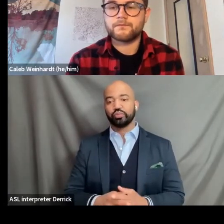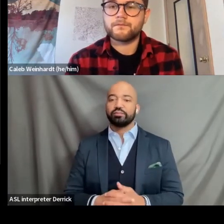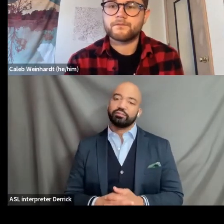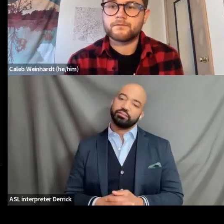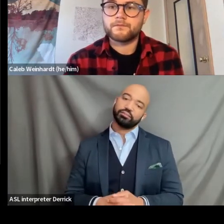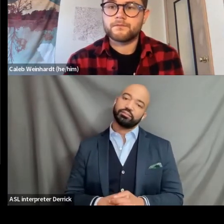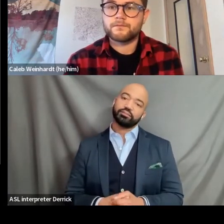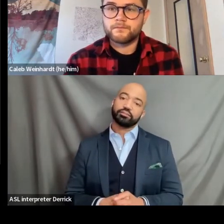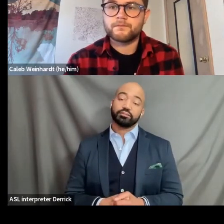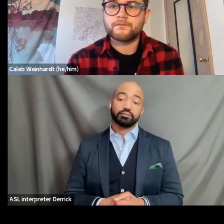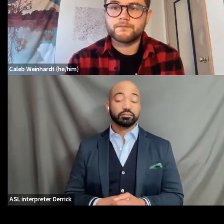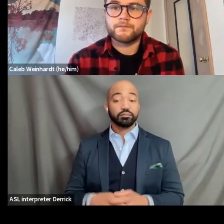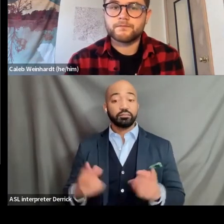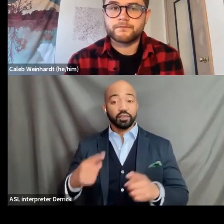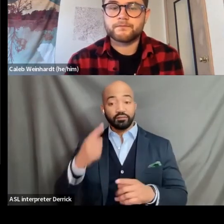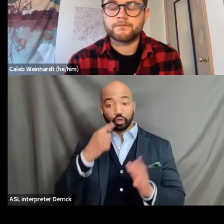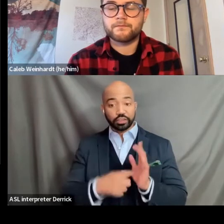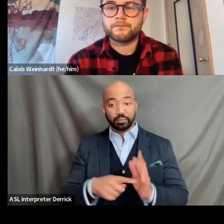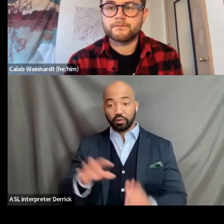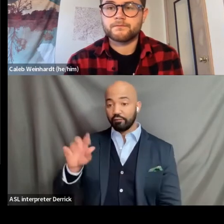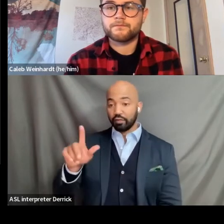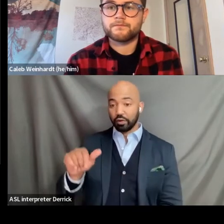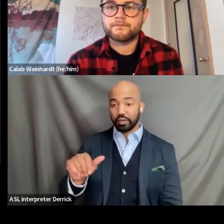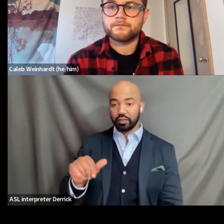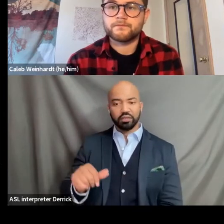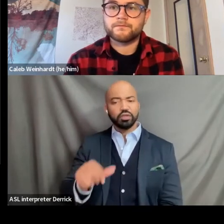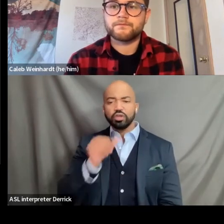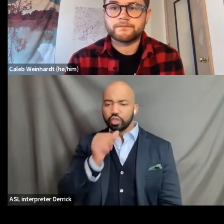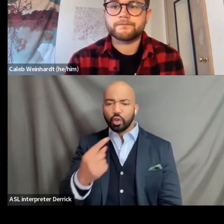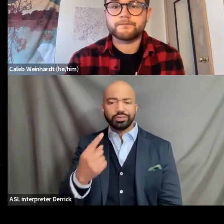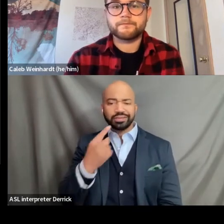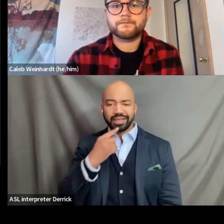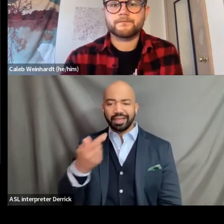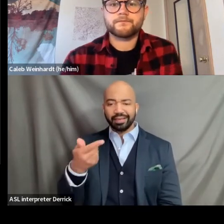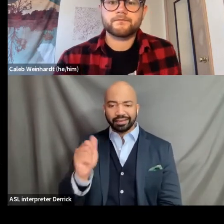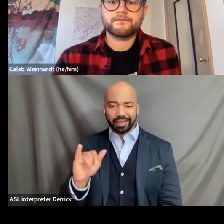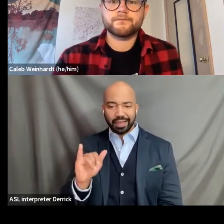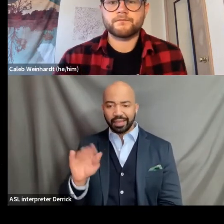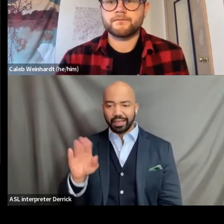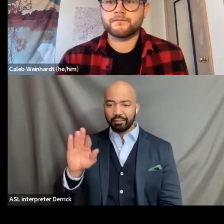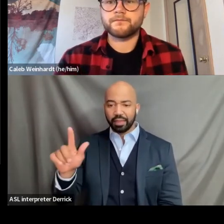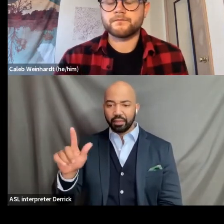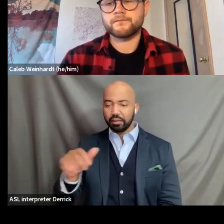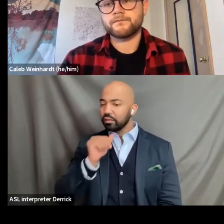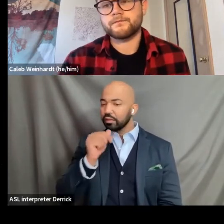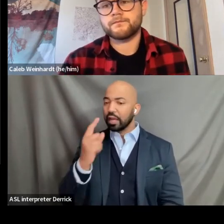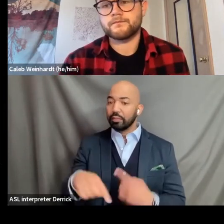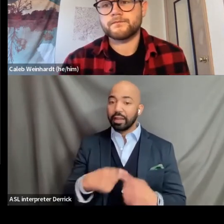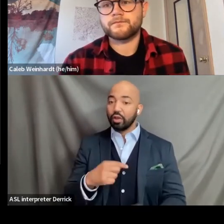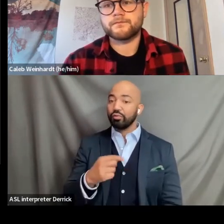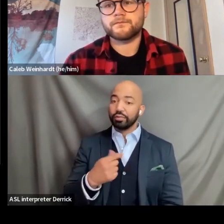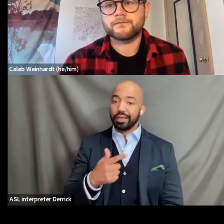what's happening in Florida for example with the don't say gay bills which are not just about gay and lesbian folks but are about trans folks as well.